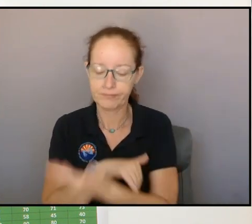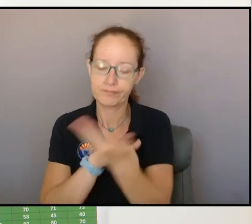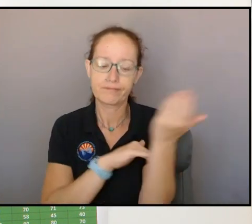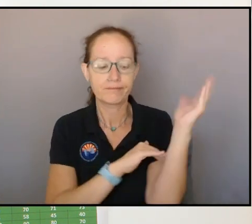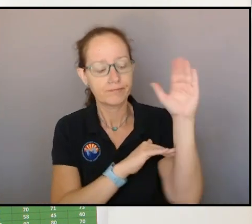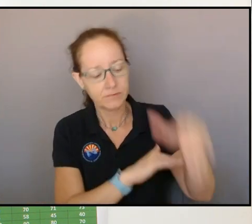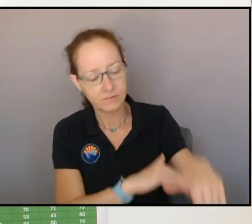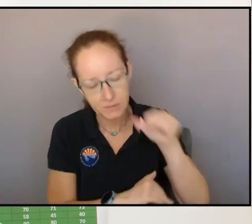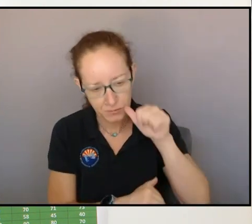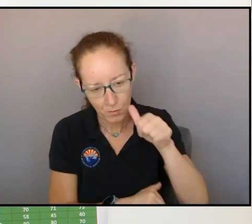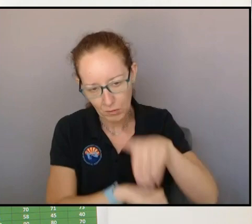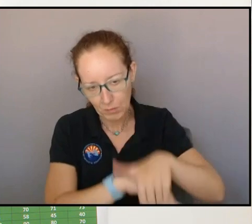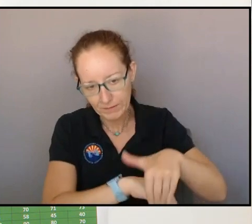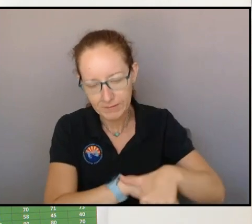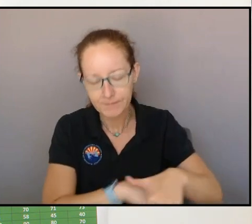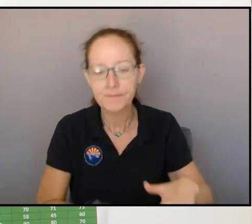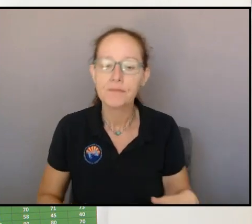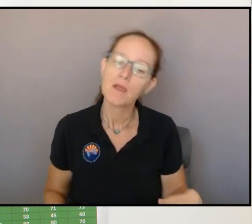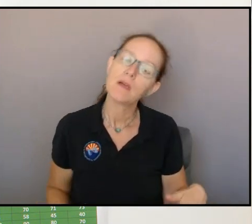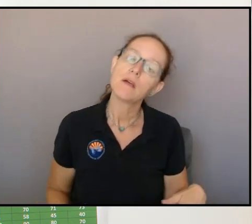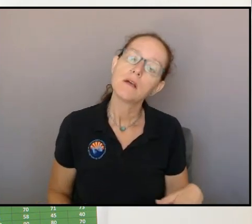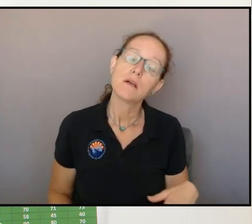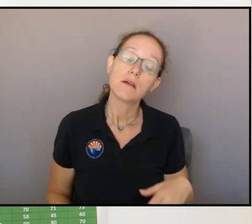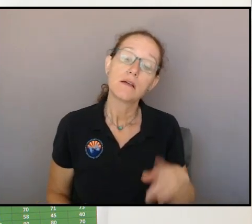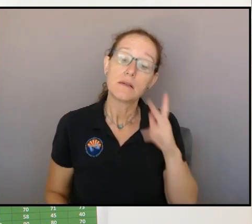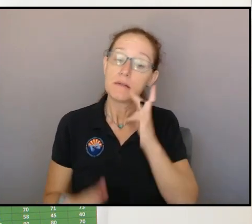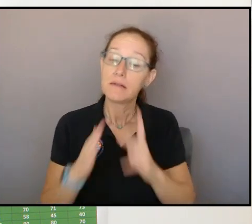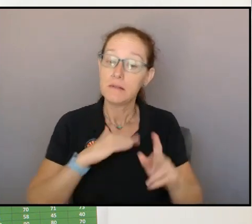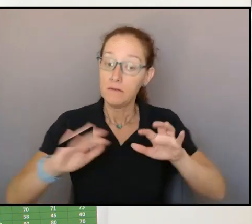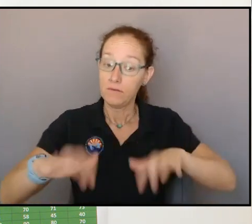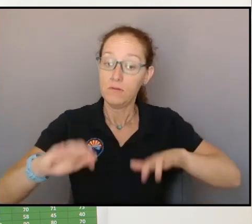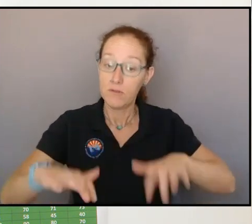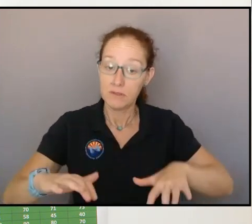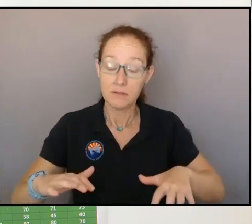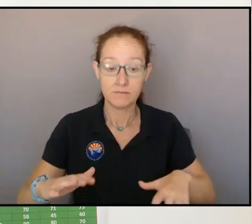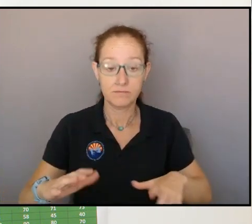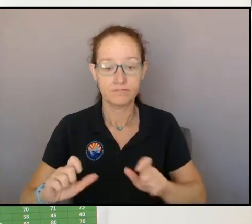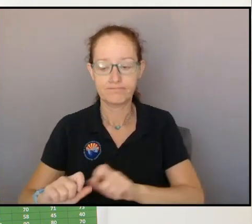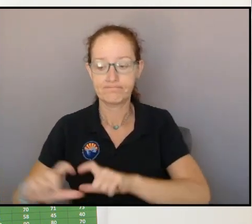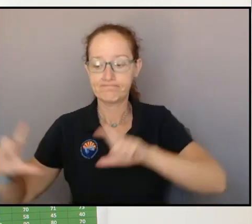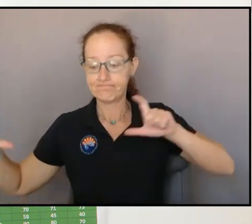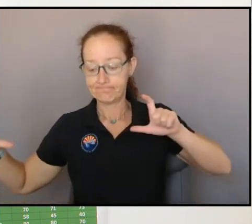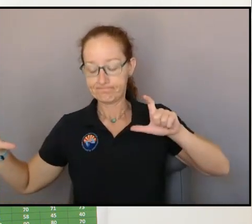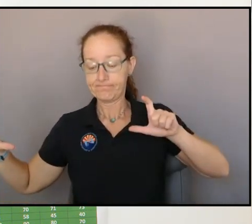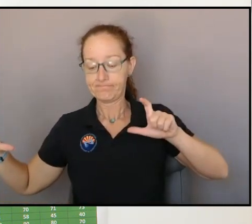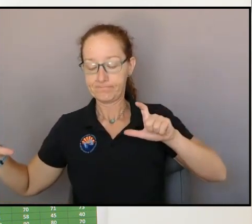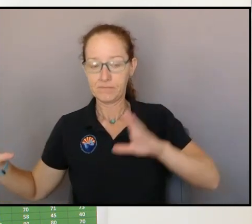forecast. Basically just a wider view on your left side and kind of a close up view of what the rainfall we're